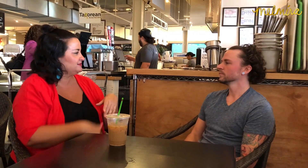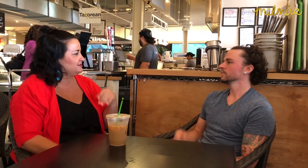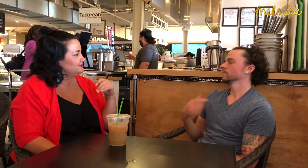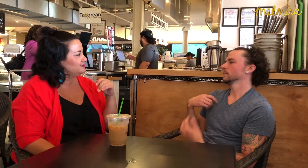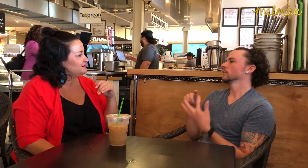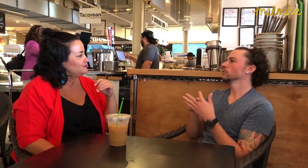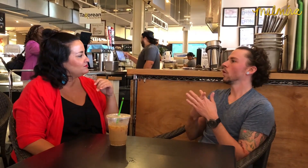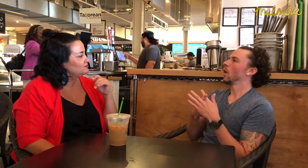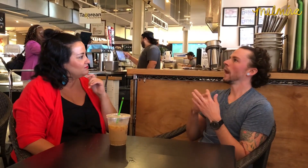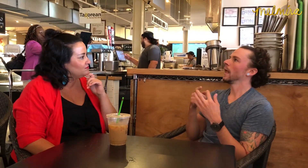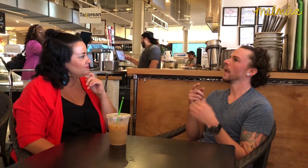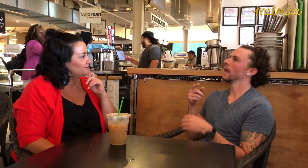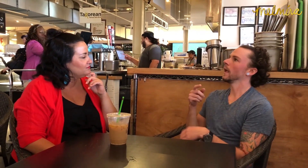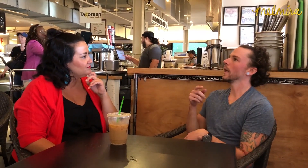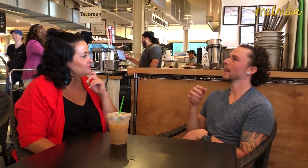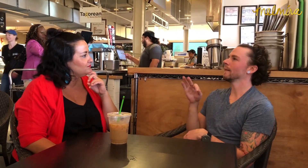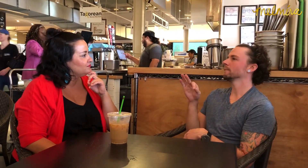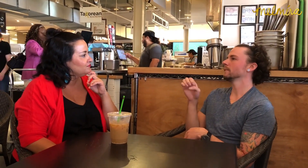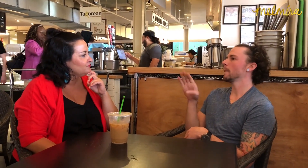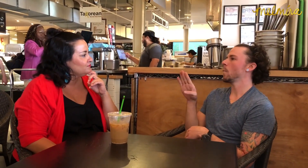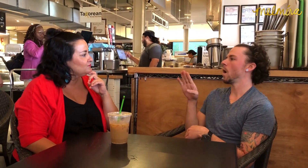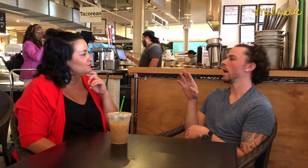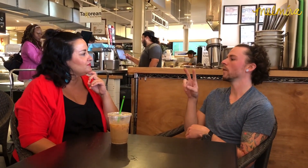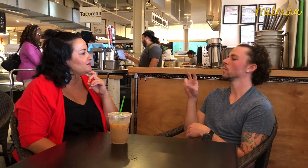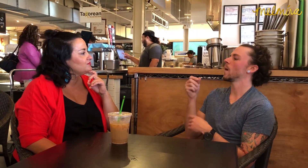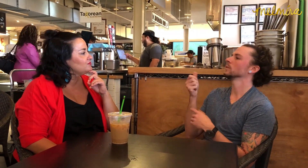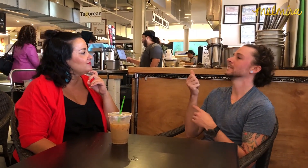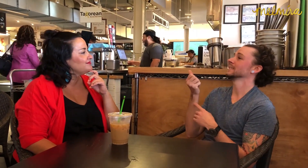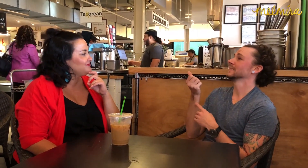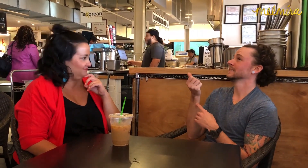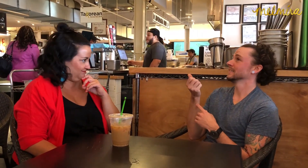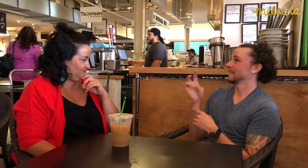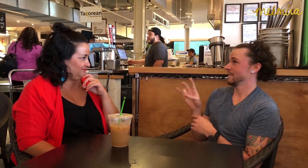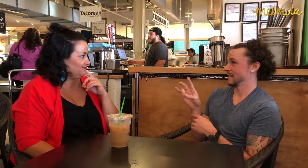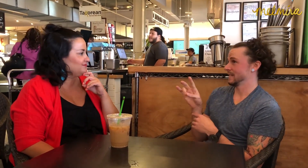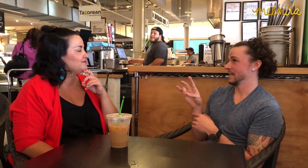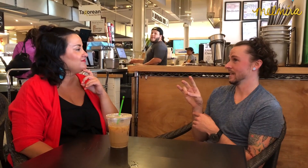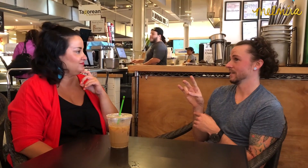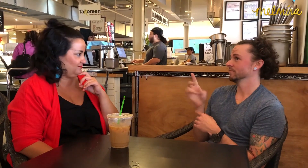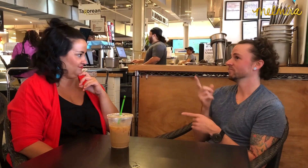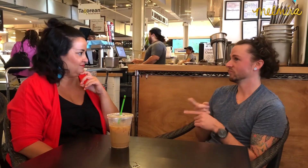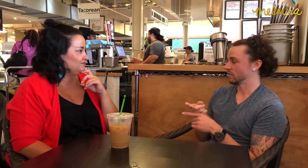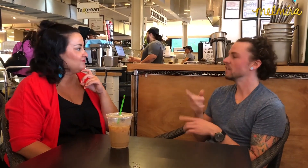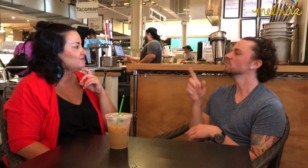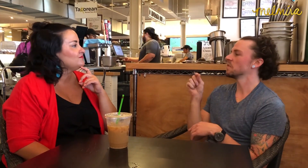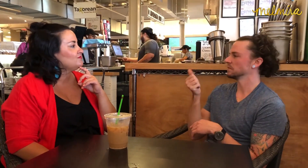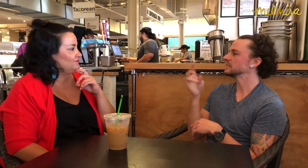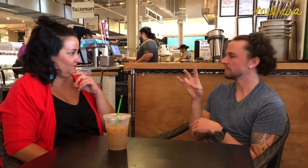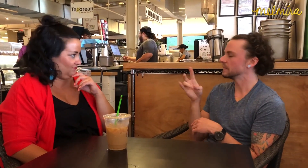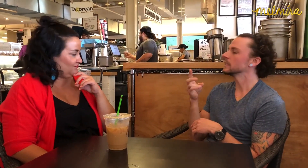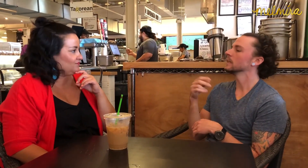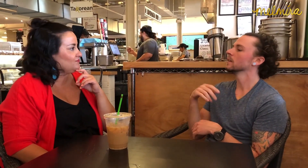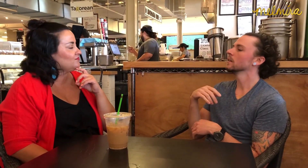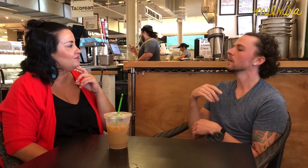I started in February 2017...right? It was 2017.